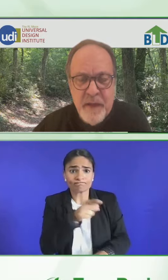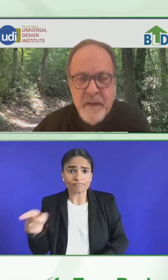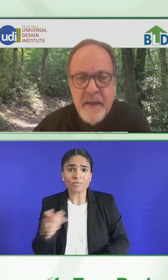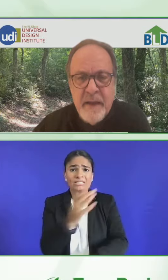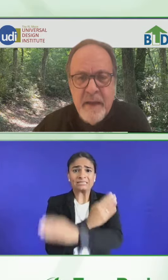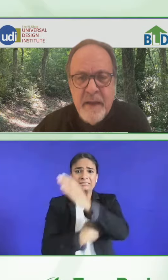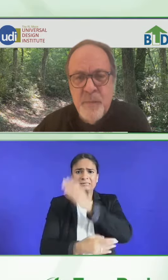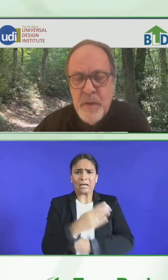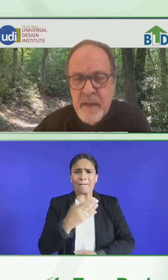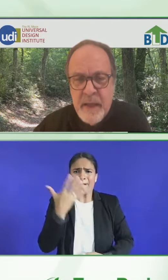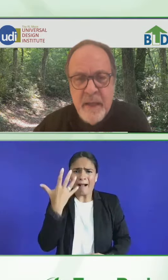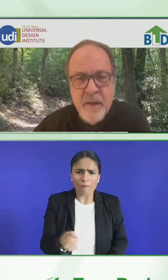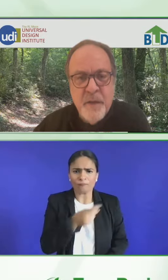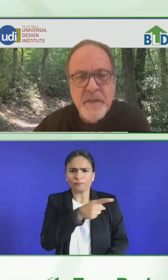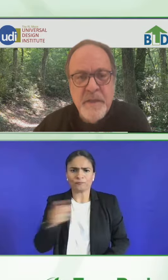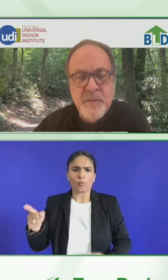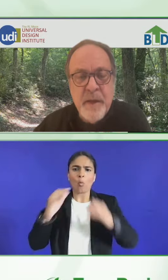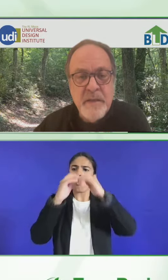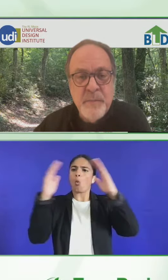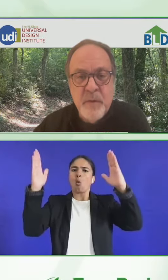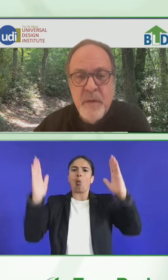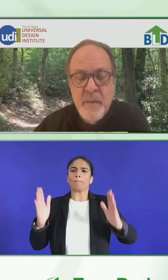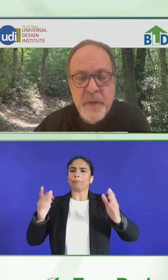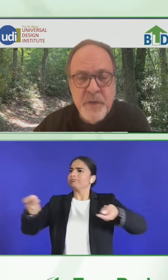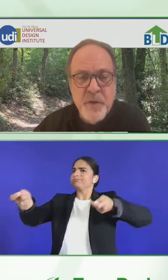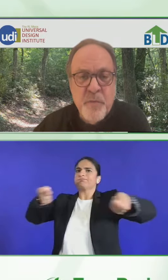and ventilating, communicating, all these things were possible but